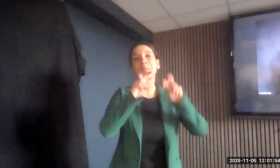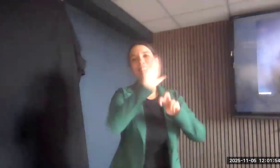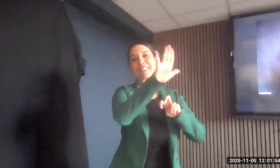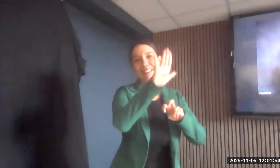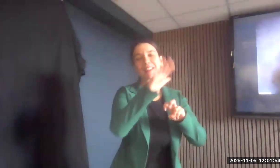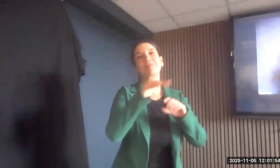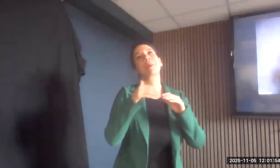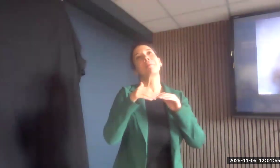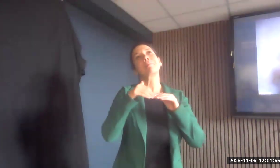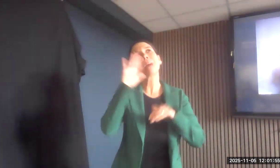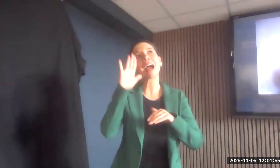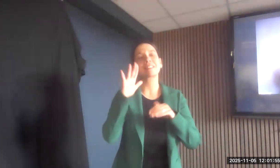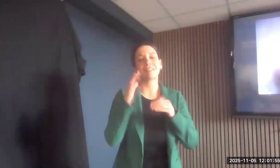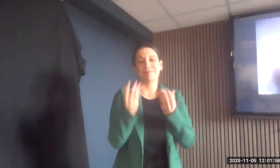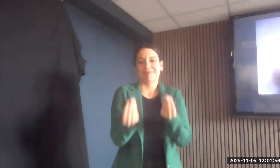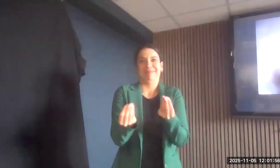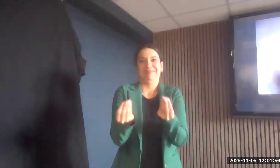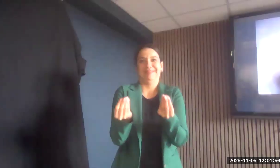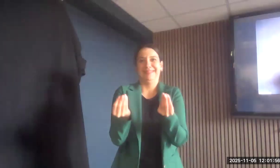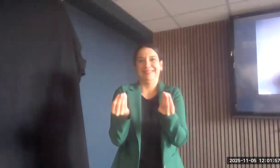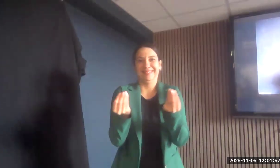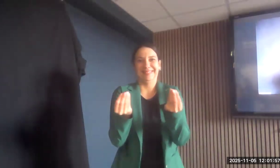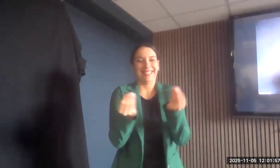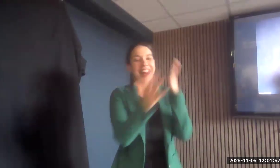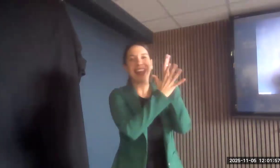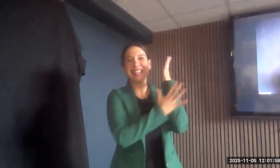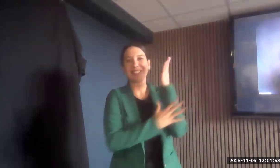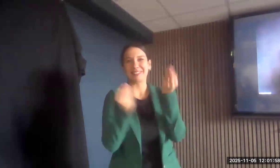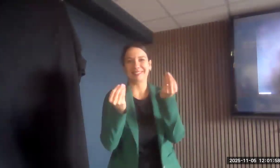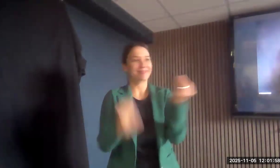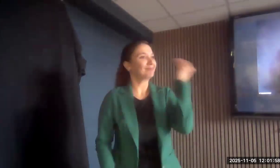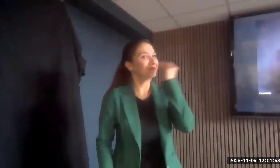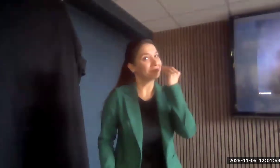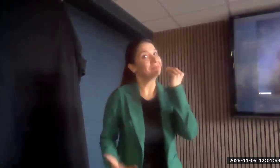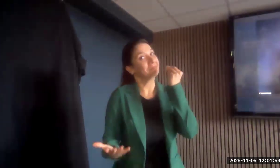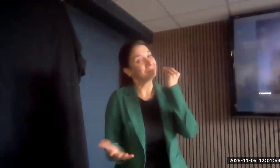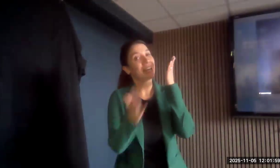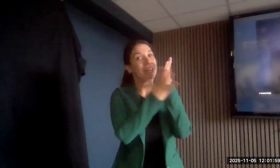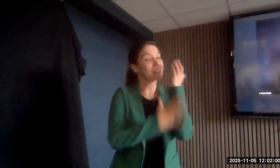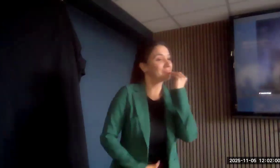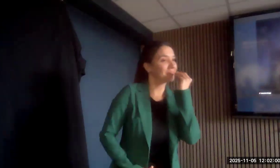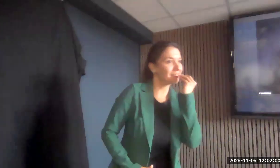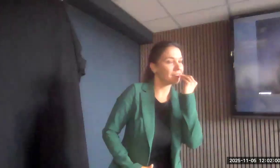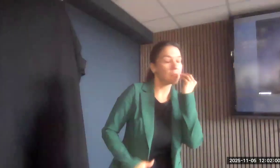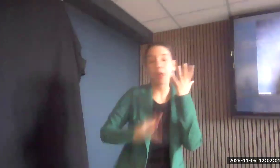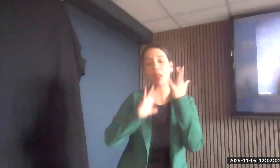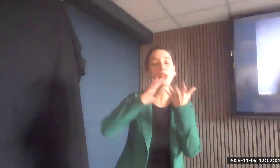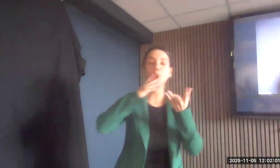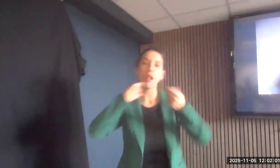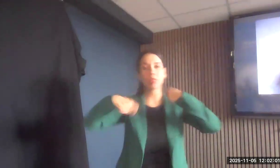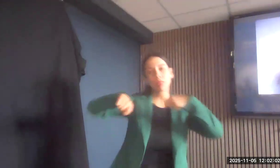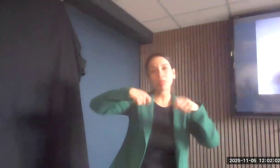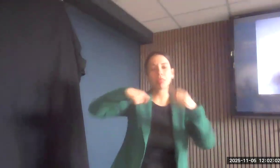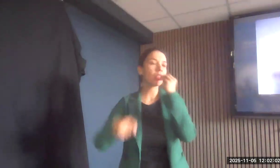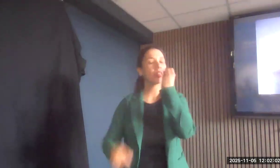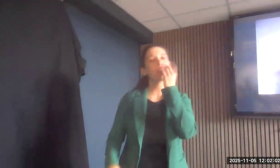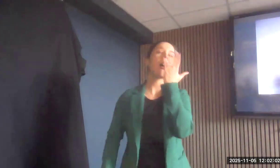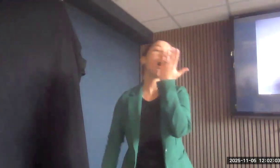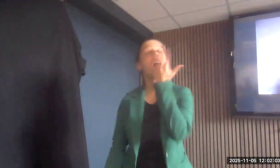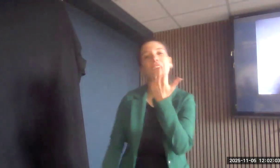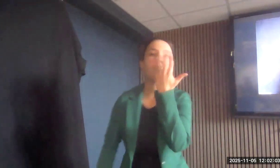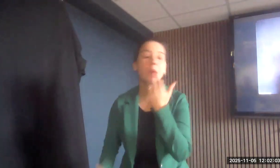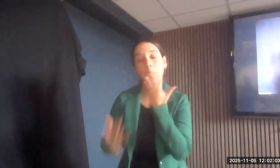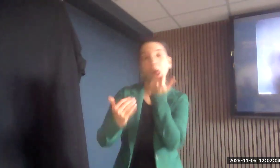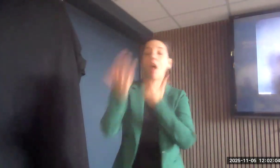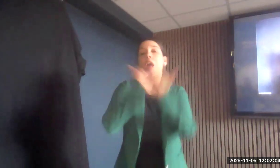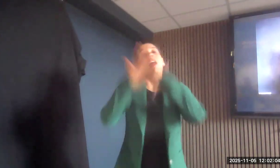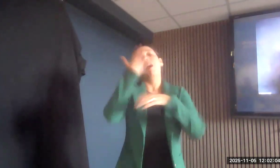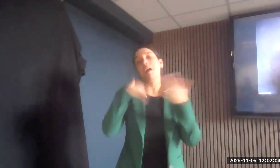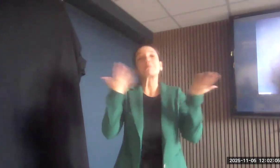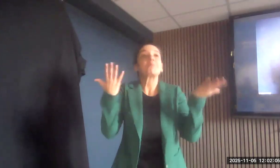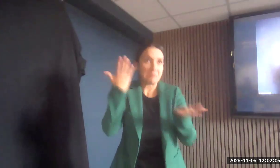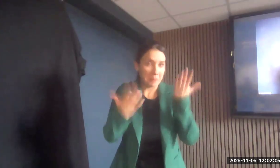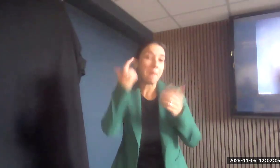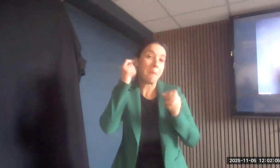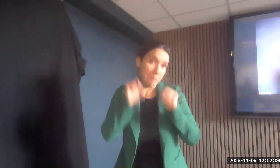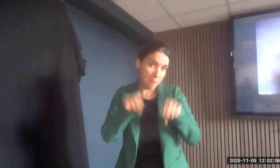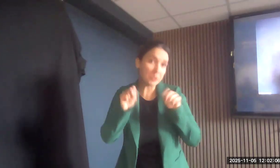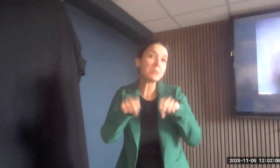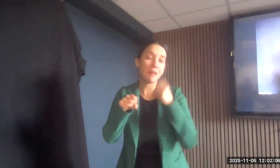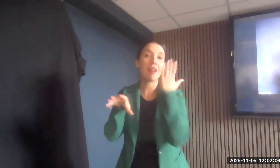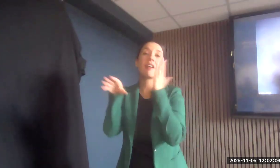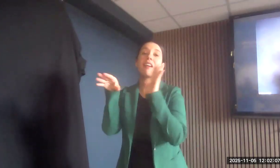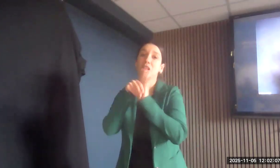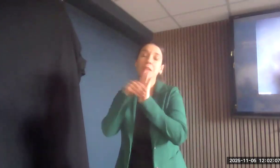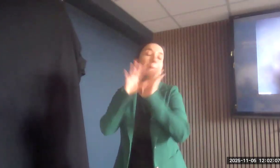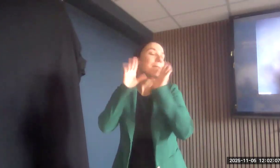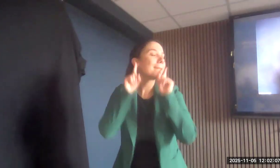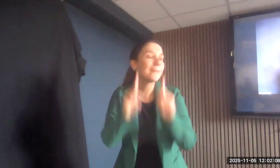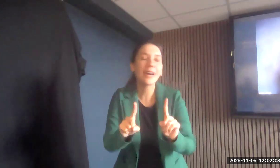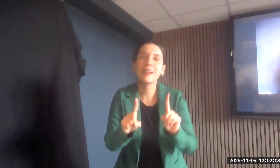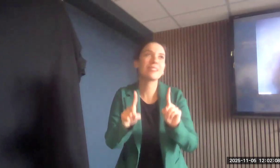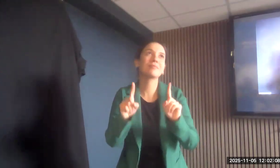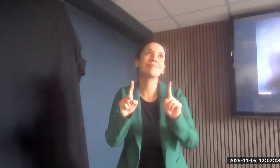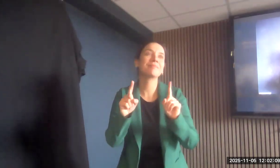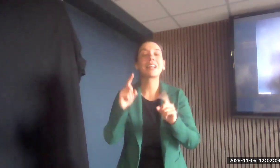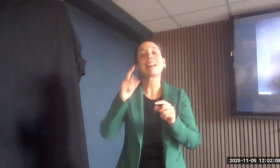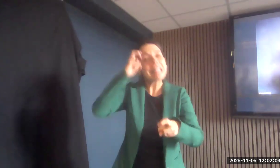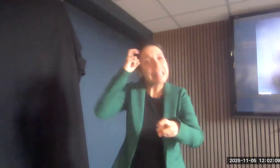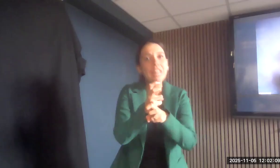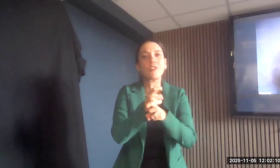Again, I think the lexical item would probably look slightly different, I think. Was it purely be iconic? I don't know, so there's it's maybe derived from there initially.